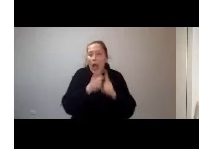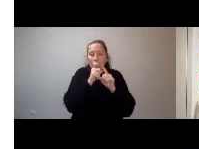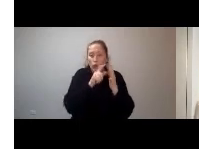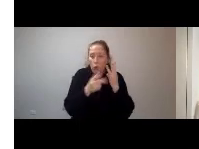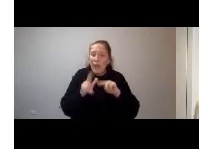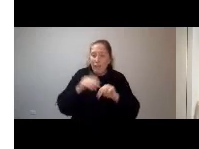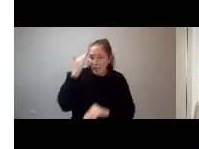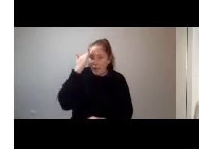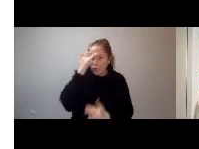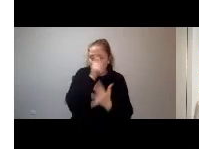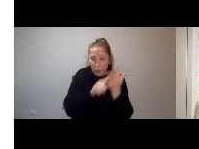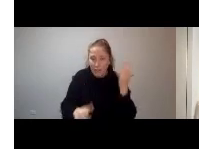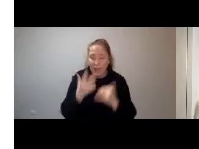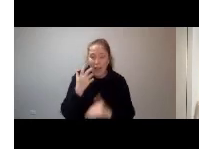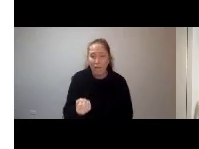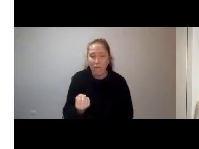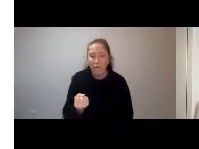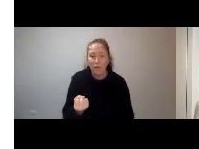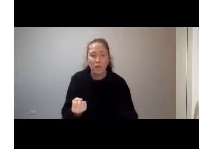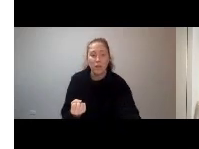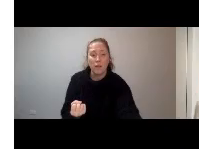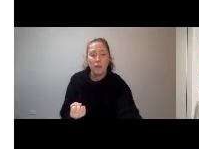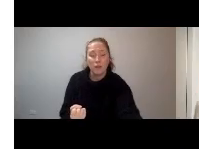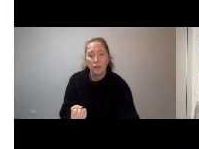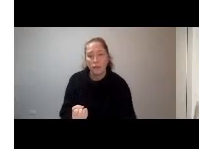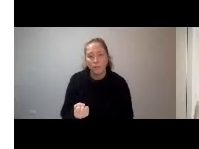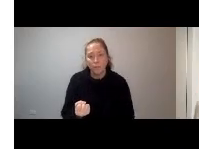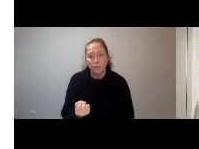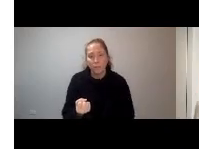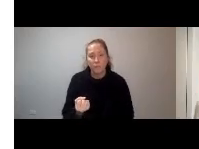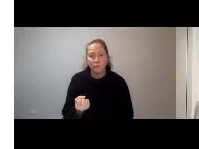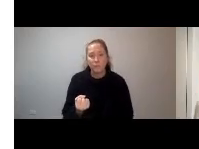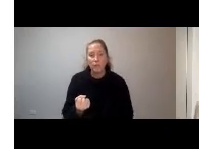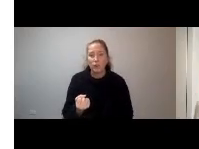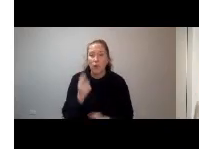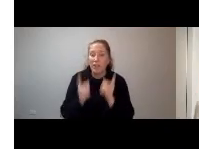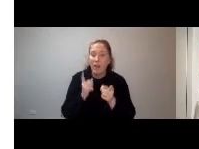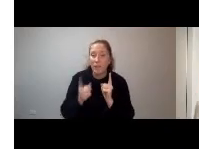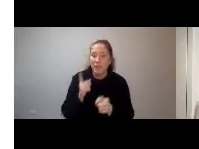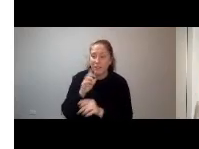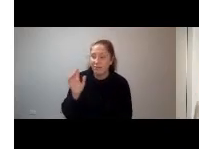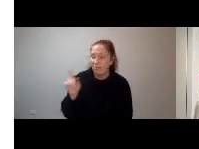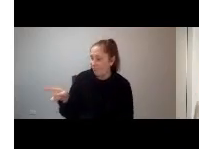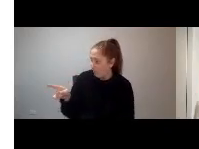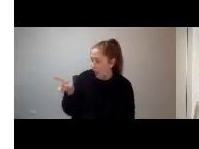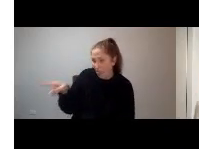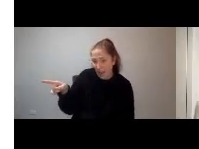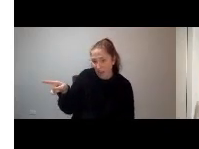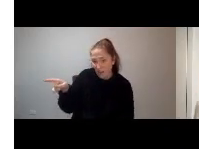There's a high reliance in disability on proxies, on what other people think about somebody's quality of life.